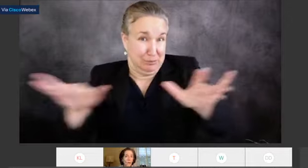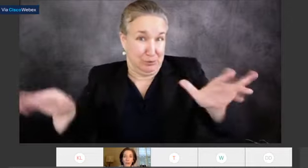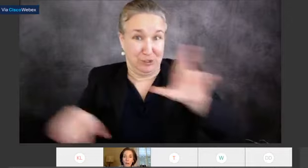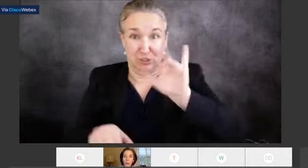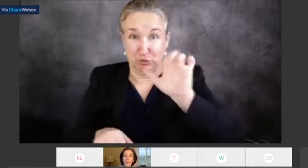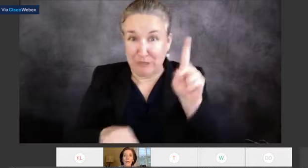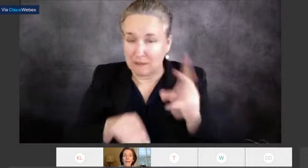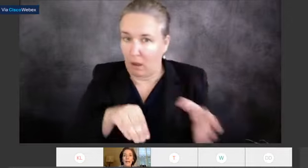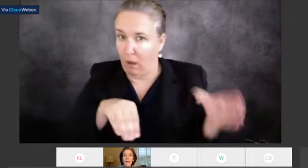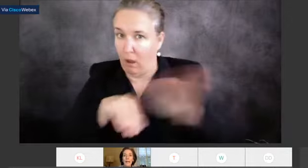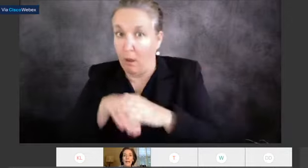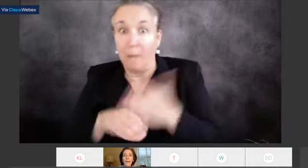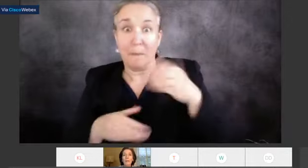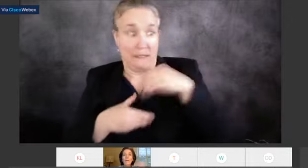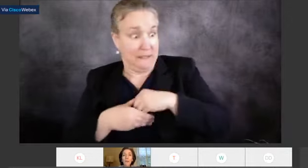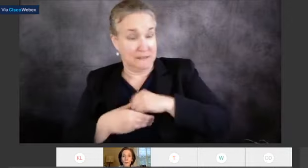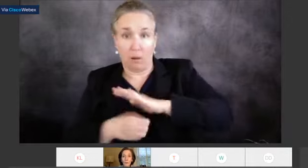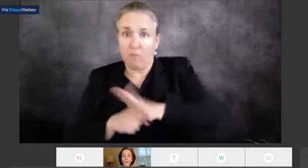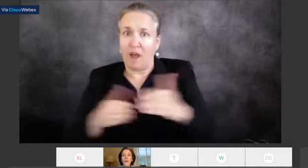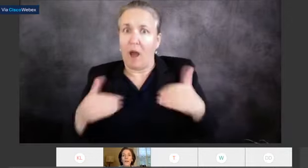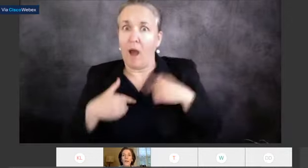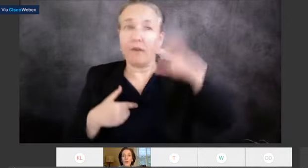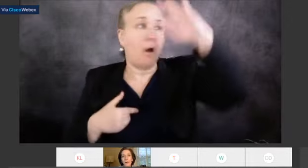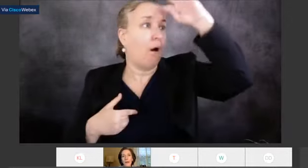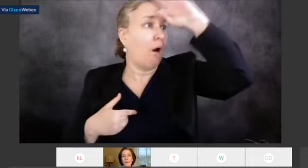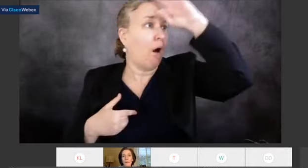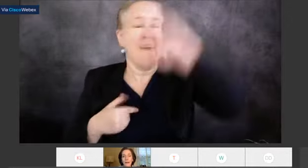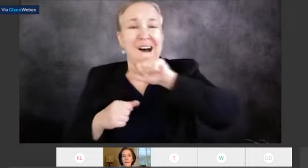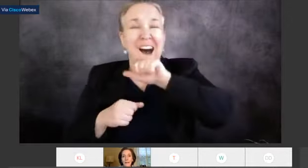don't know what even further than you might be expecting